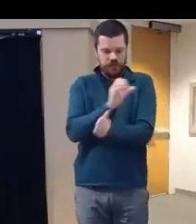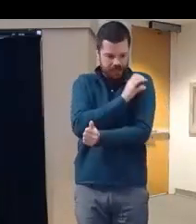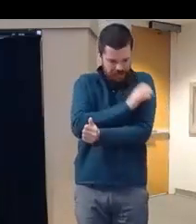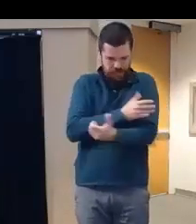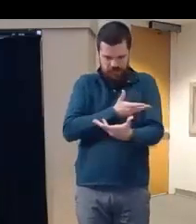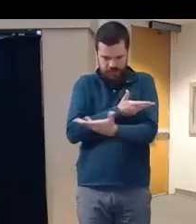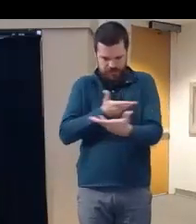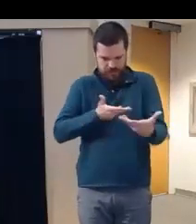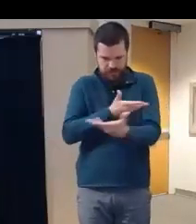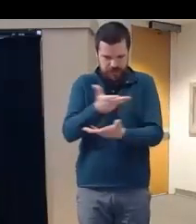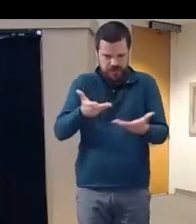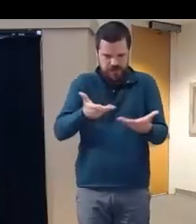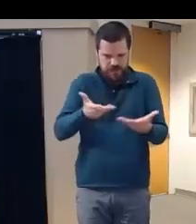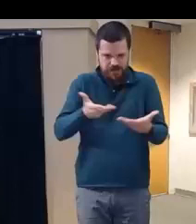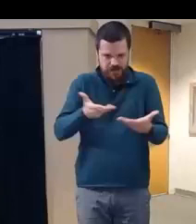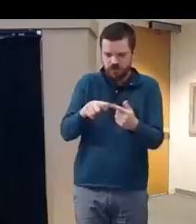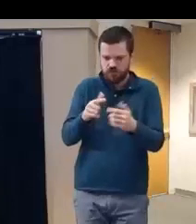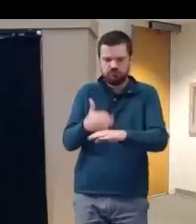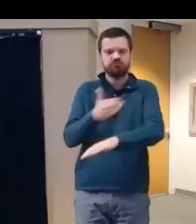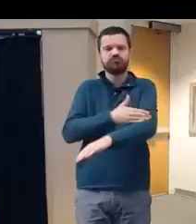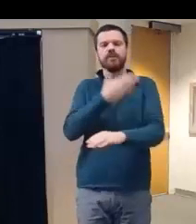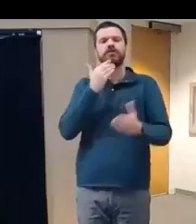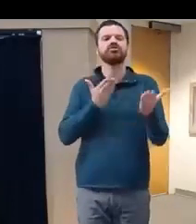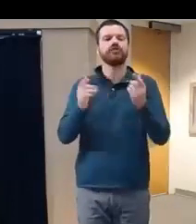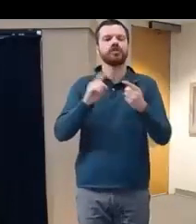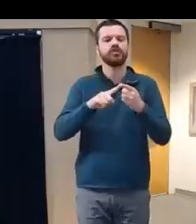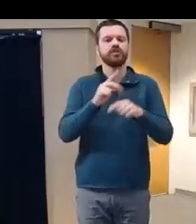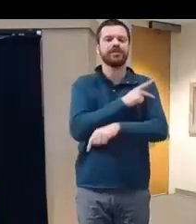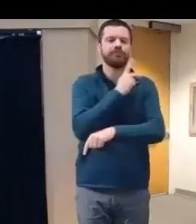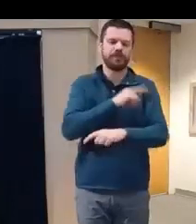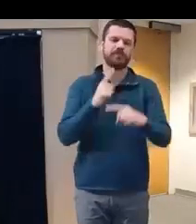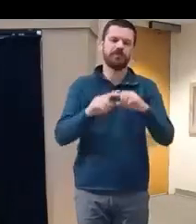is happening in the hopes of the best service to the patients and families that we are working with